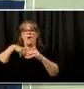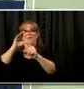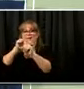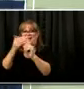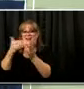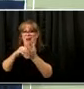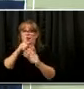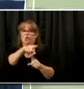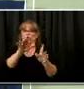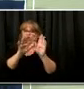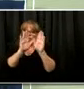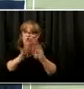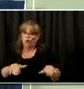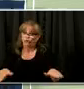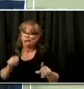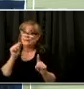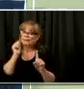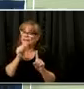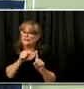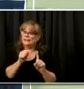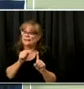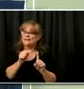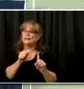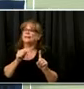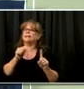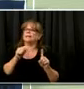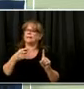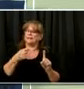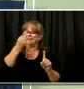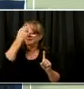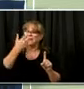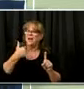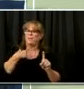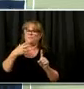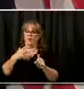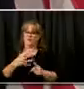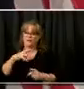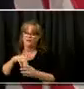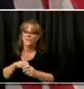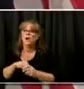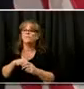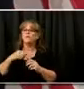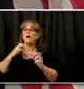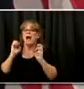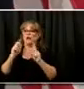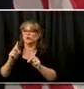decades, I am very concerned for the kids who are not in school physically and also have not